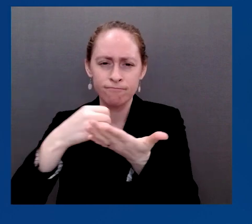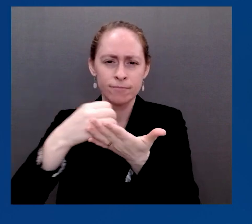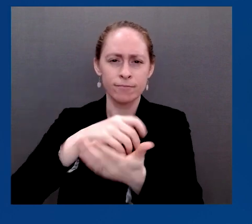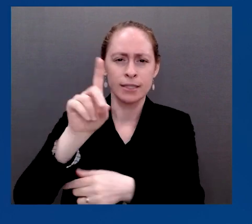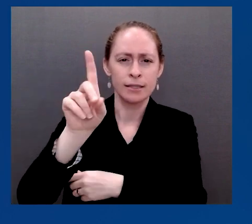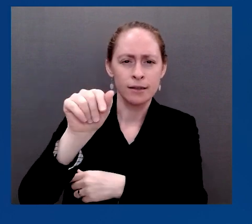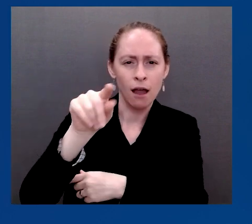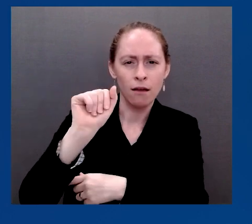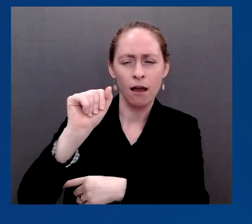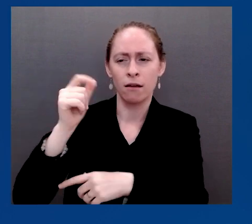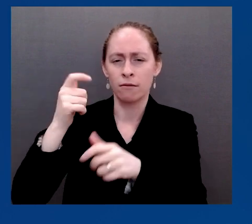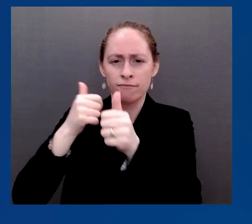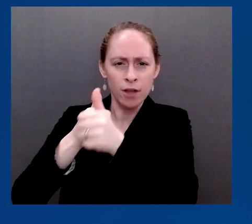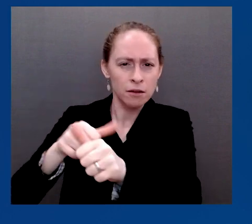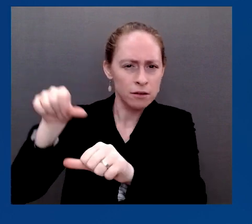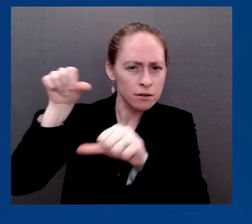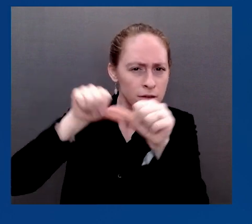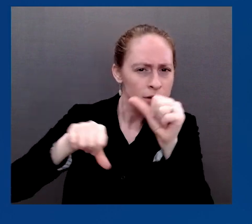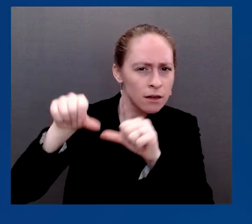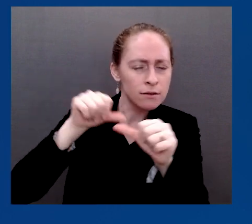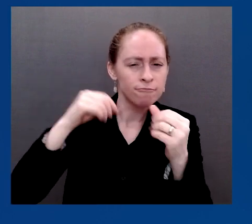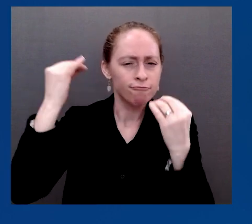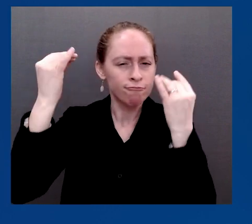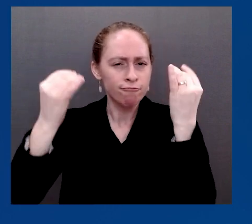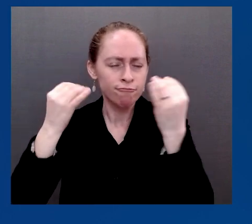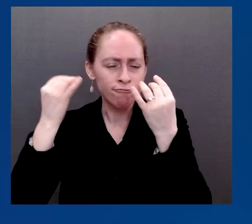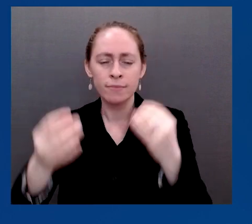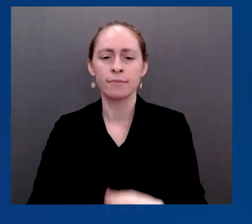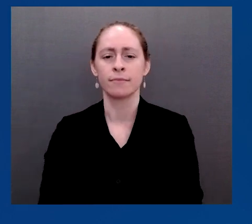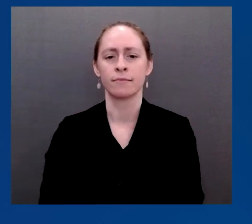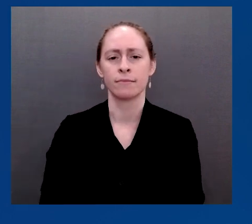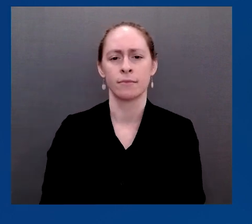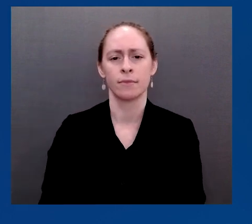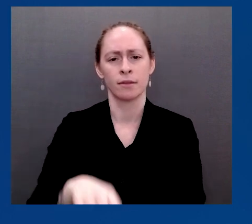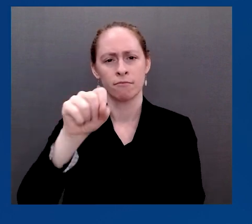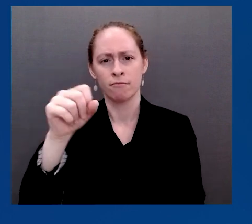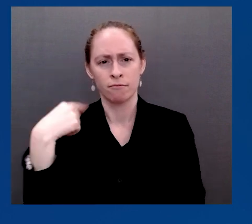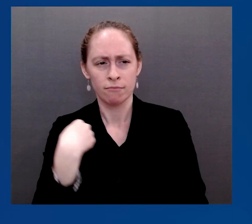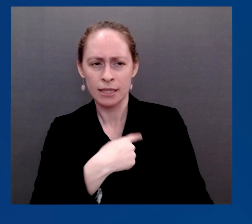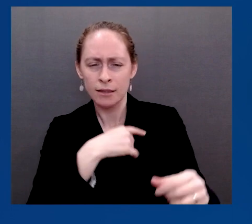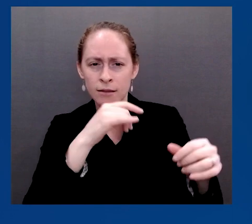to our hospitalizations, looking at the hospitals as a barometer of how they're doing locally